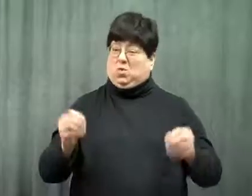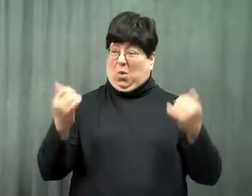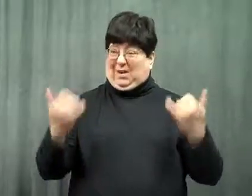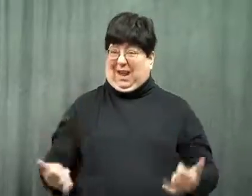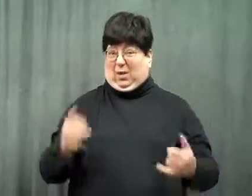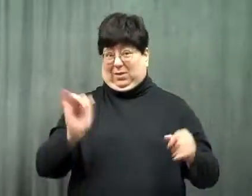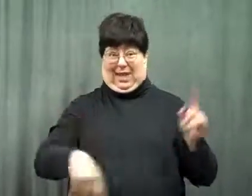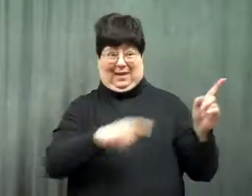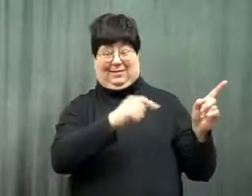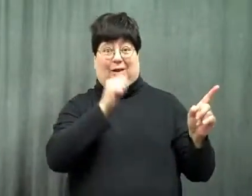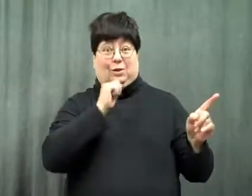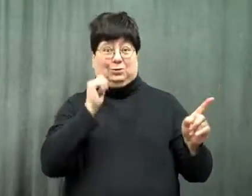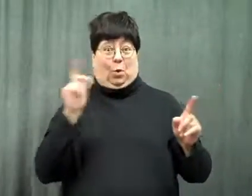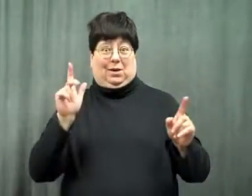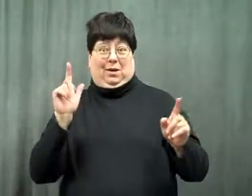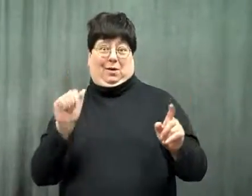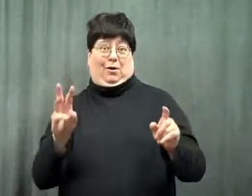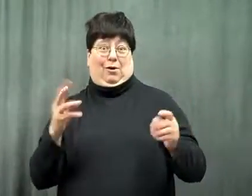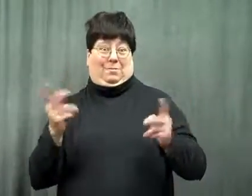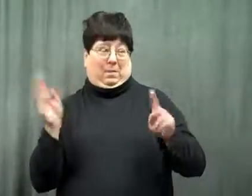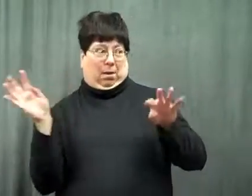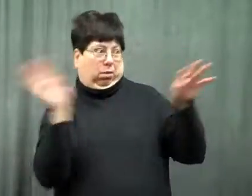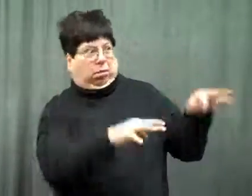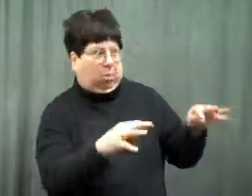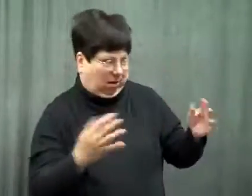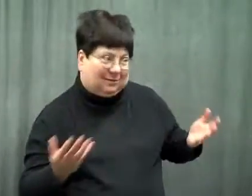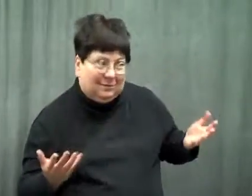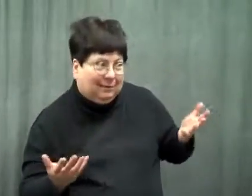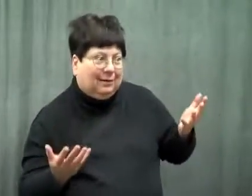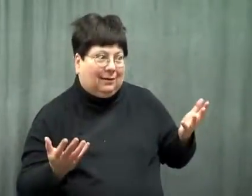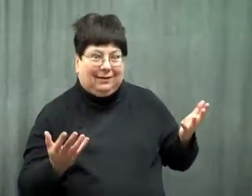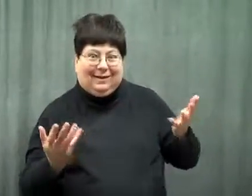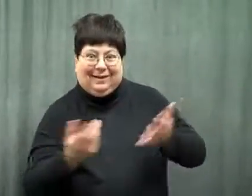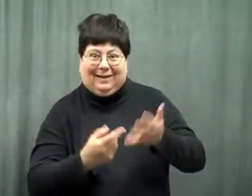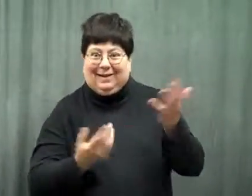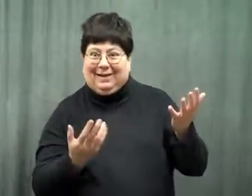Arizona’s new law has caught everyone's attention.